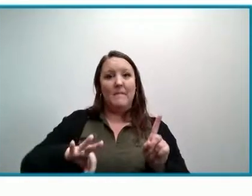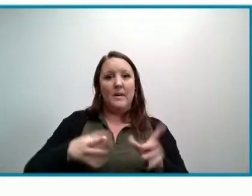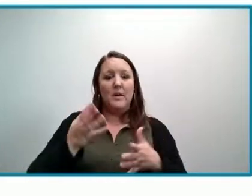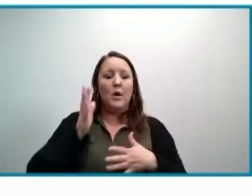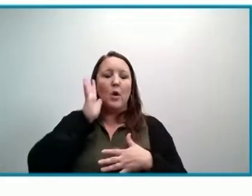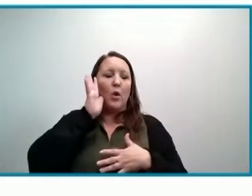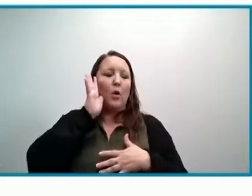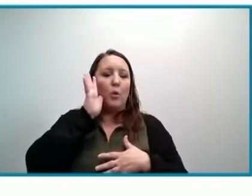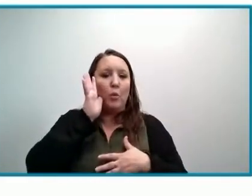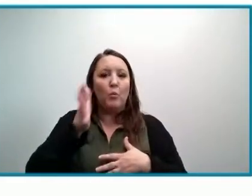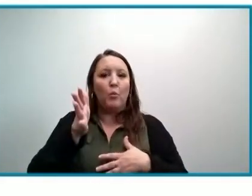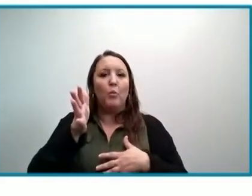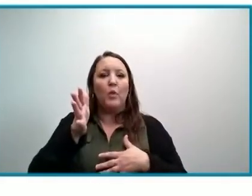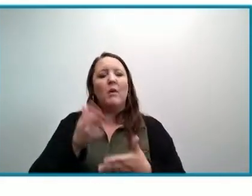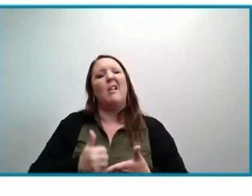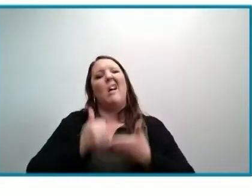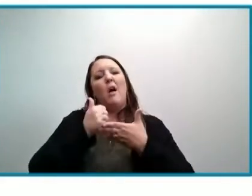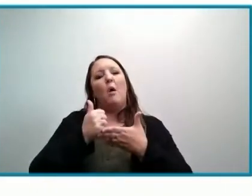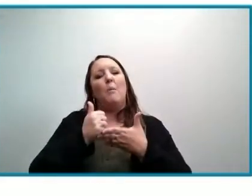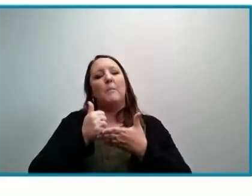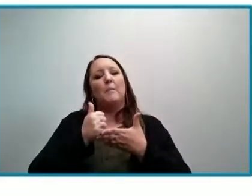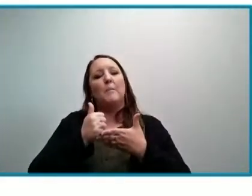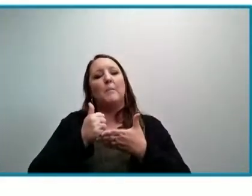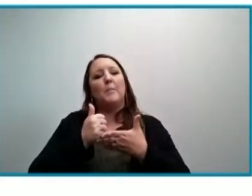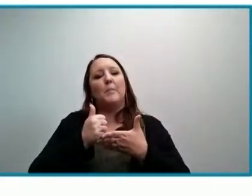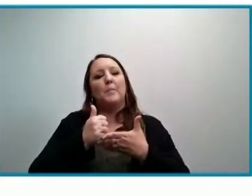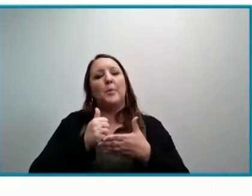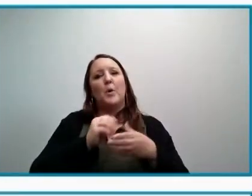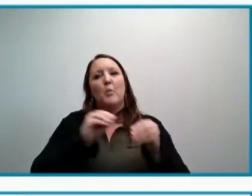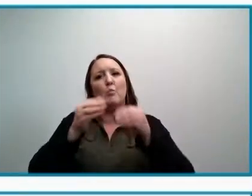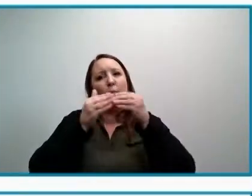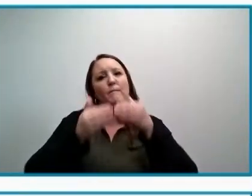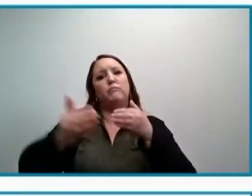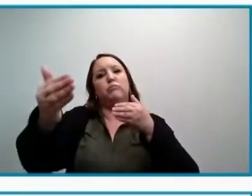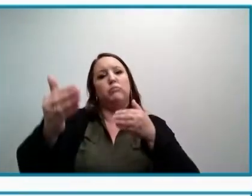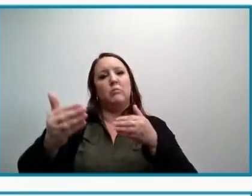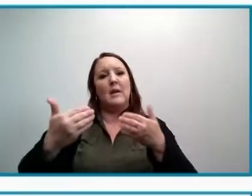it really helps you, uh, move forward and, and have a robust program. So yeah,